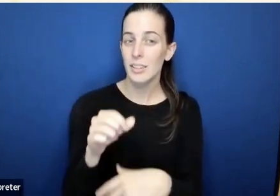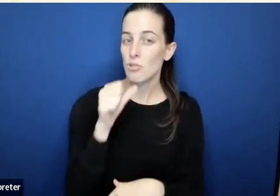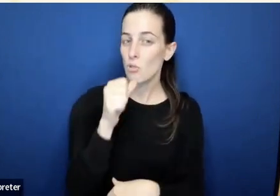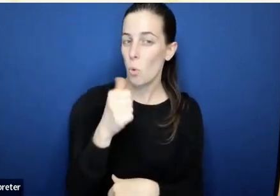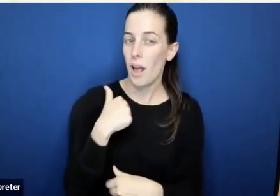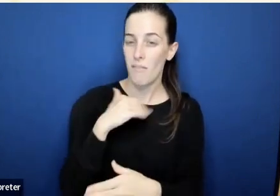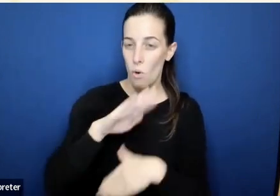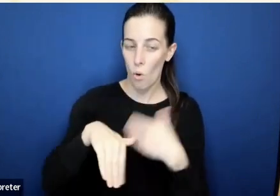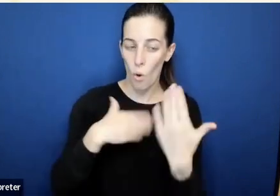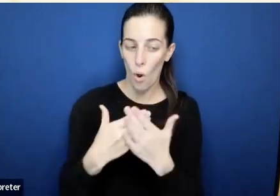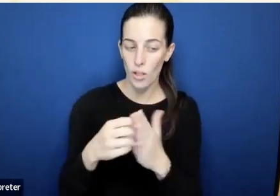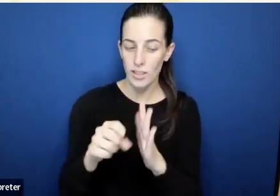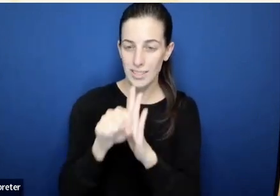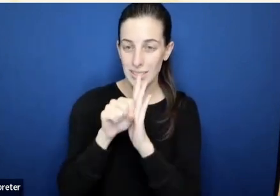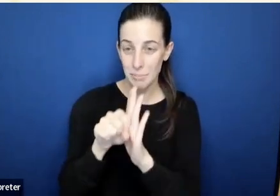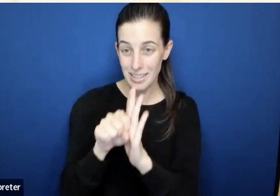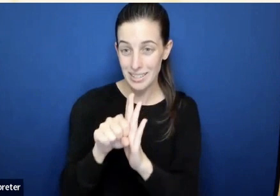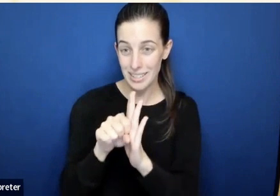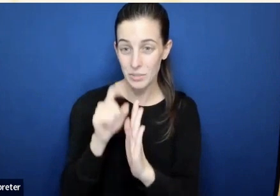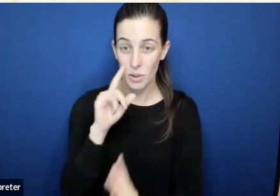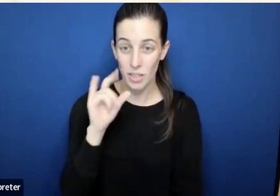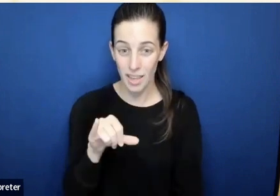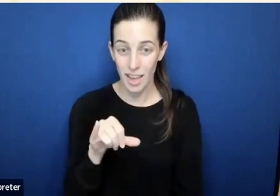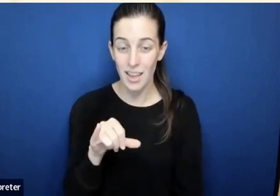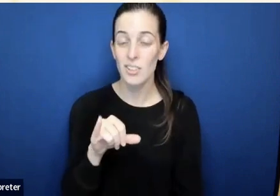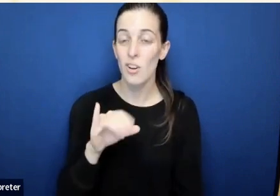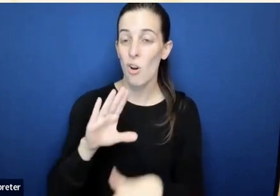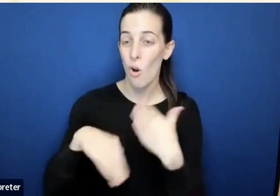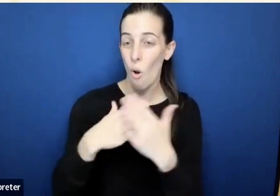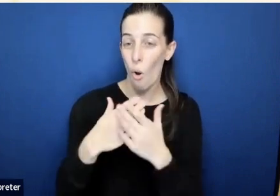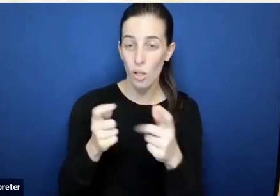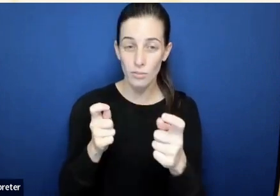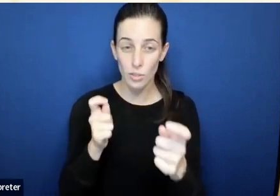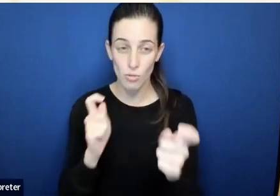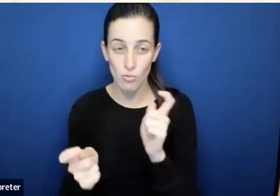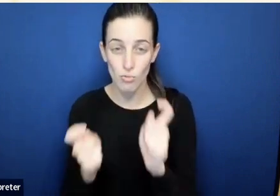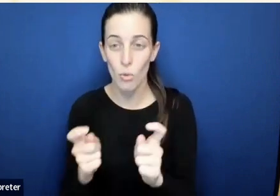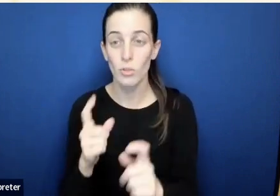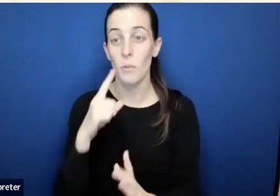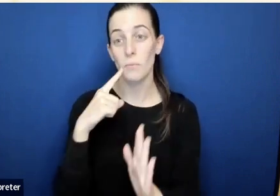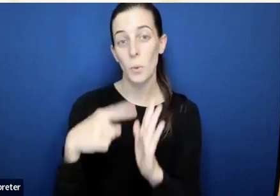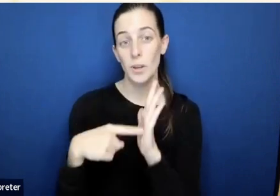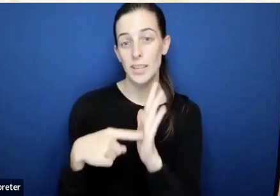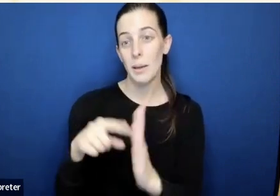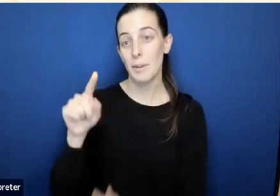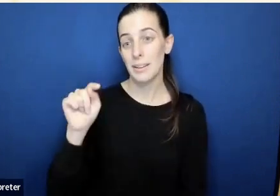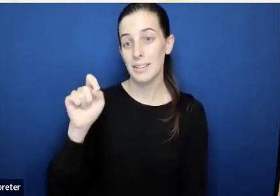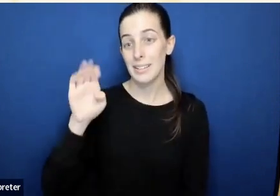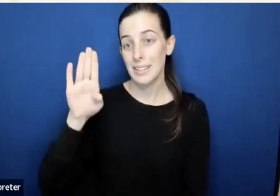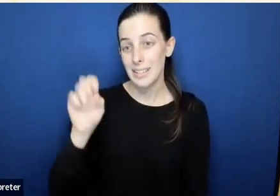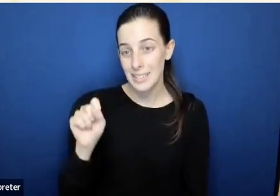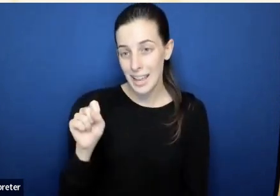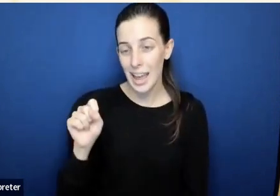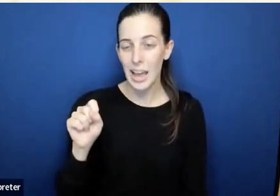to convey the semantics for all these rich controls, like tabs, tablists, tree, menu, et cetera.